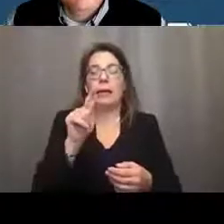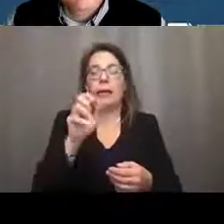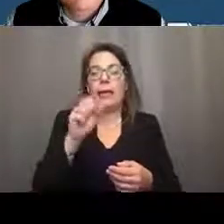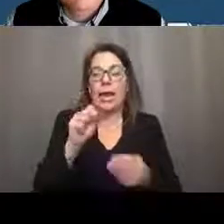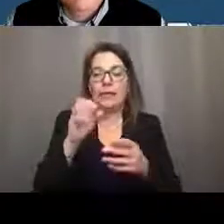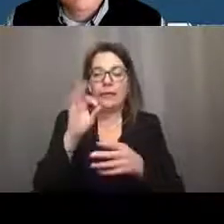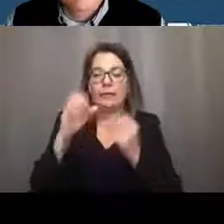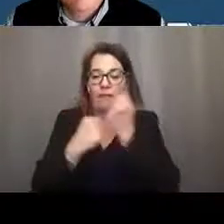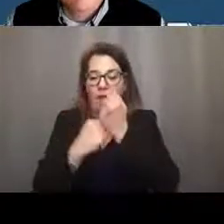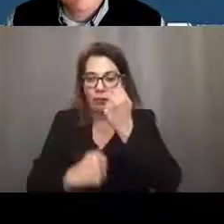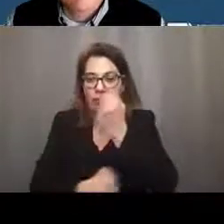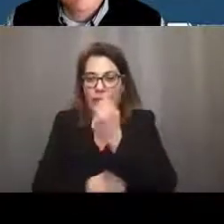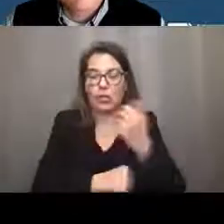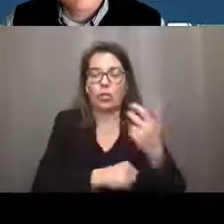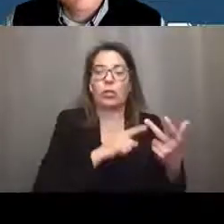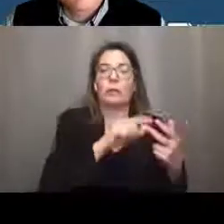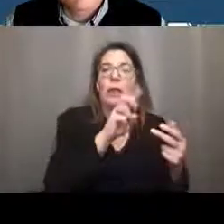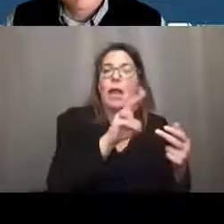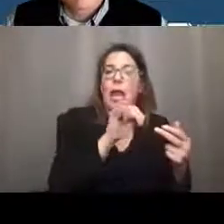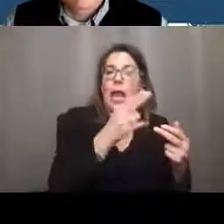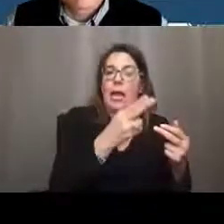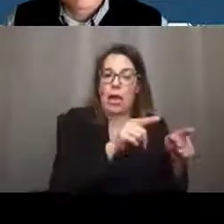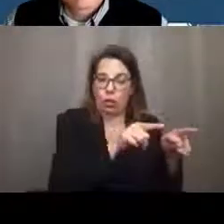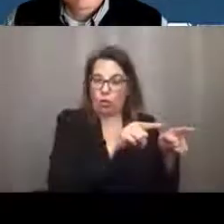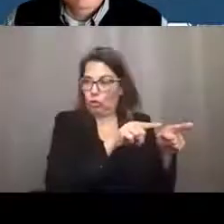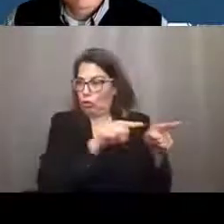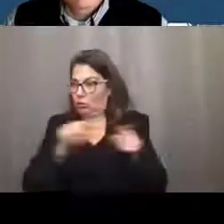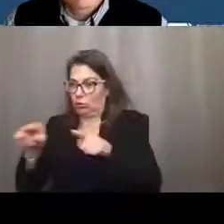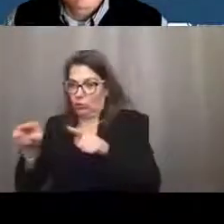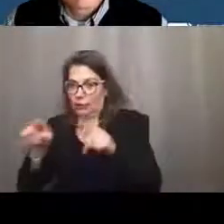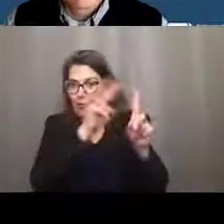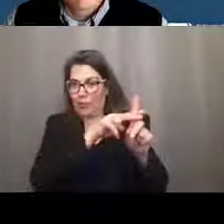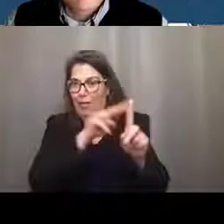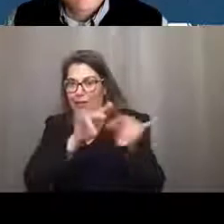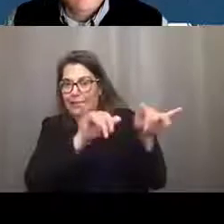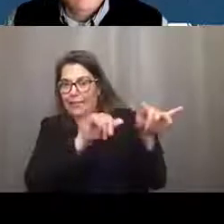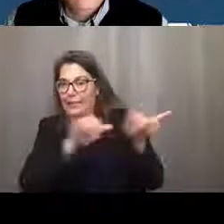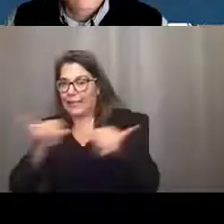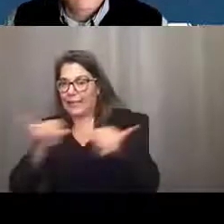are you applying all of the rules the same regardless of your source of funding?